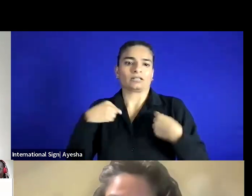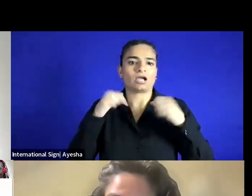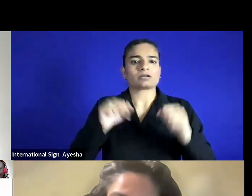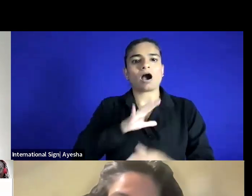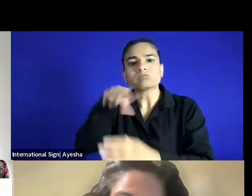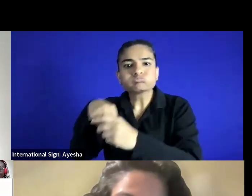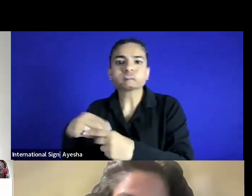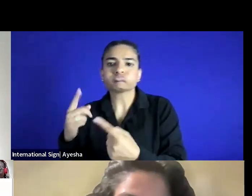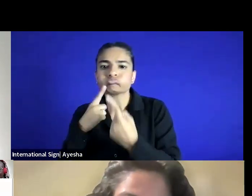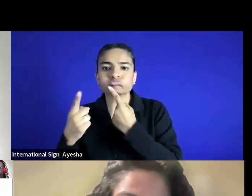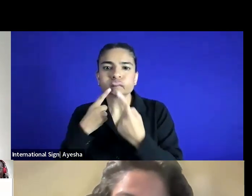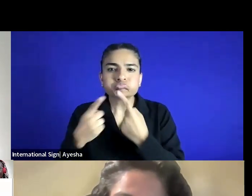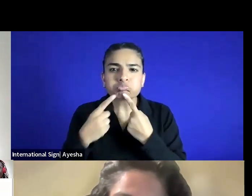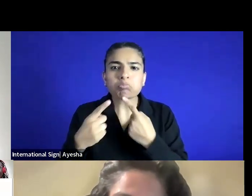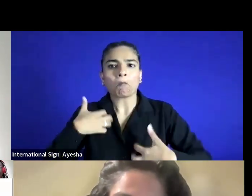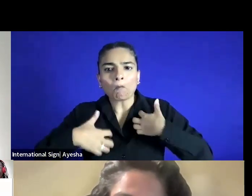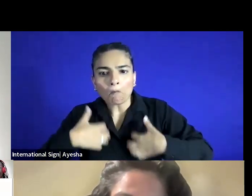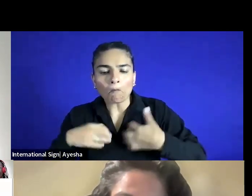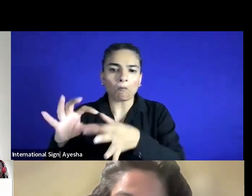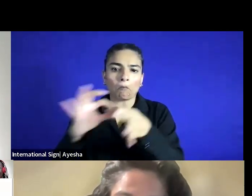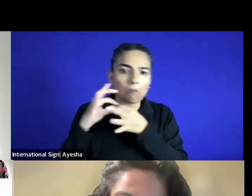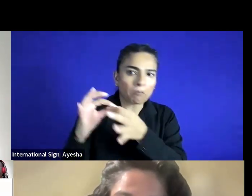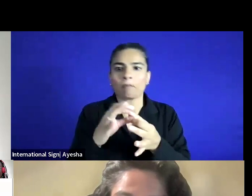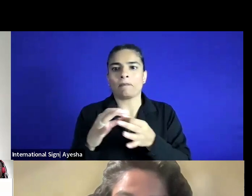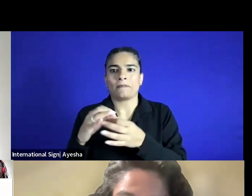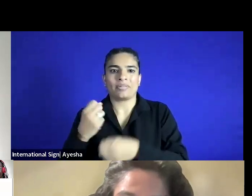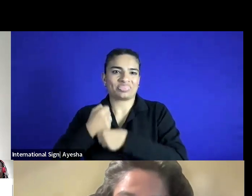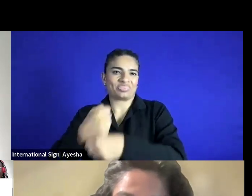that are coming from your region and also to share on similar interests.